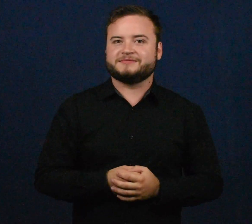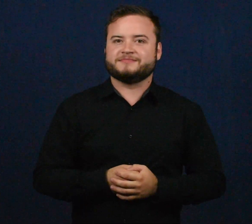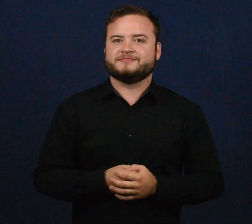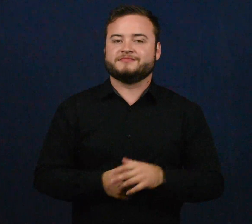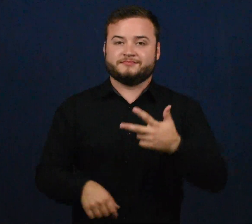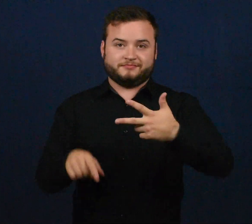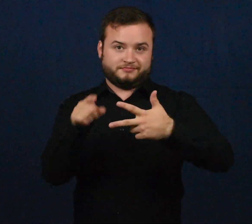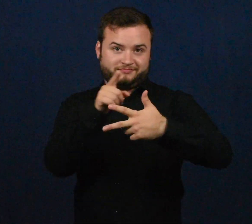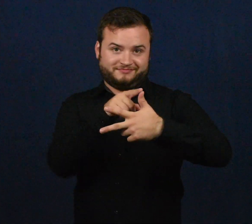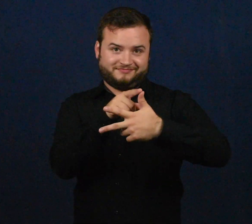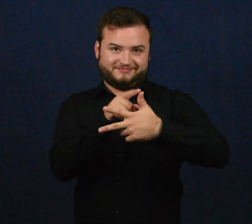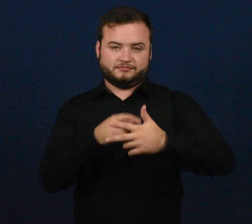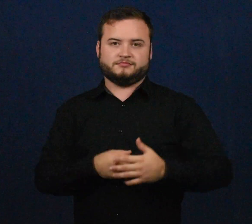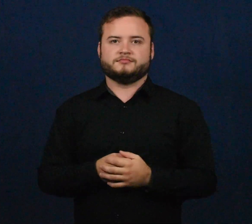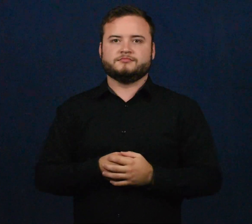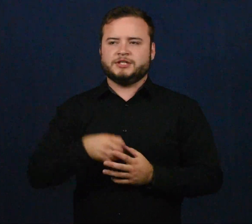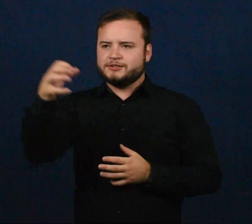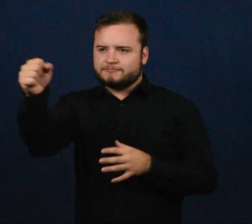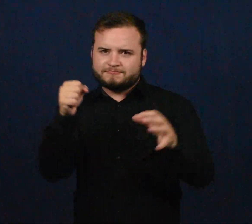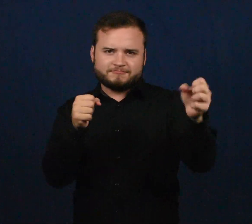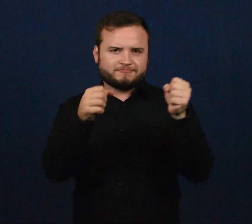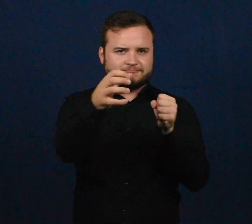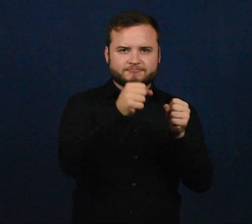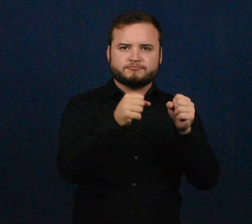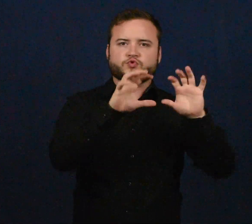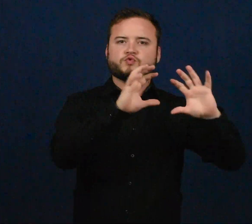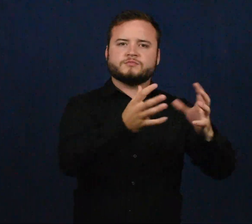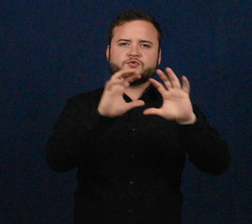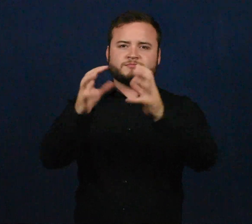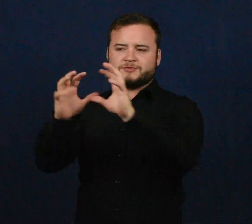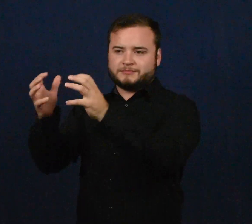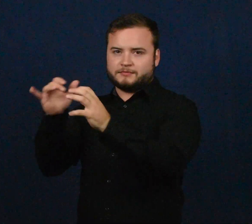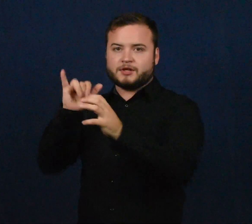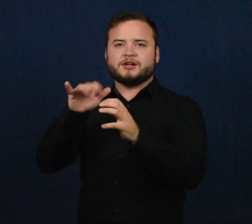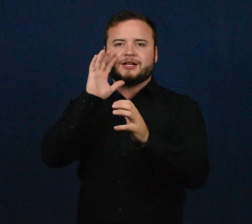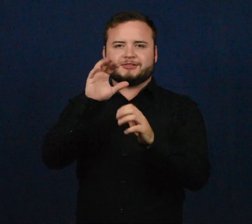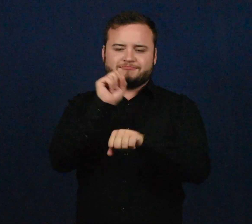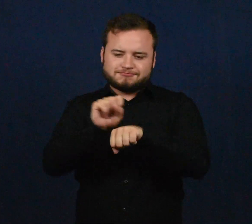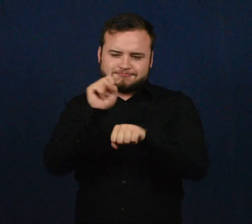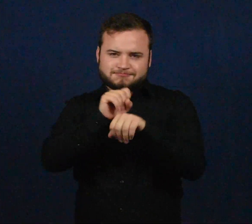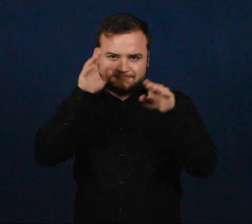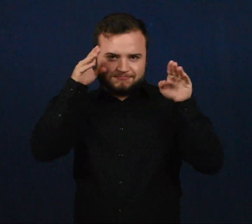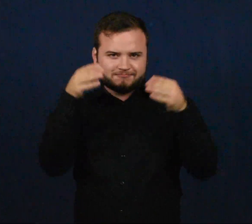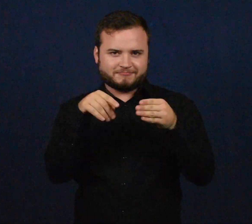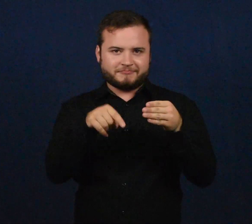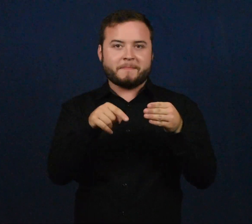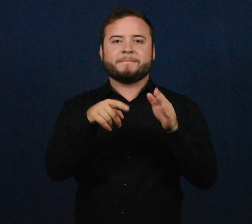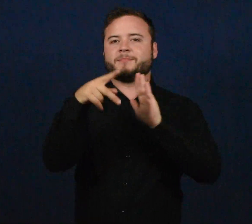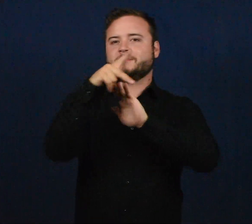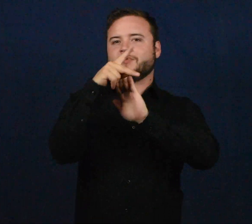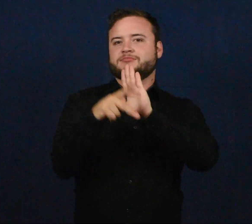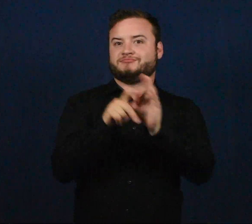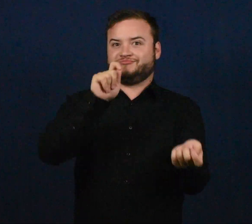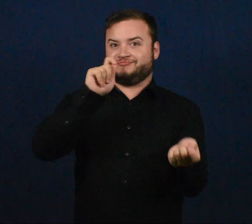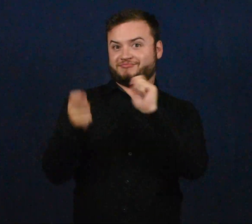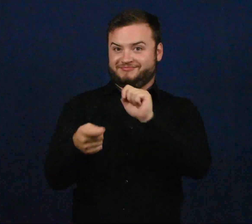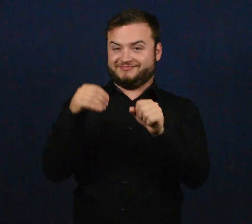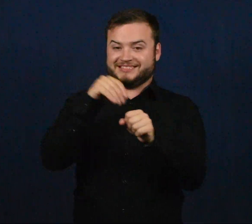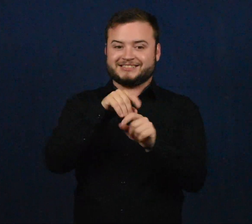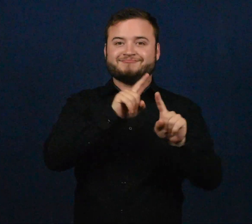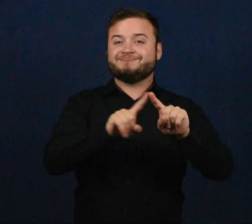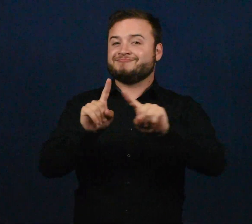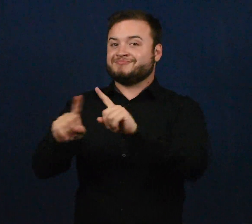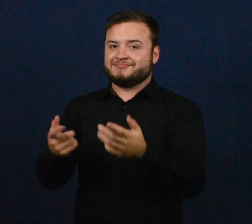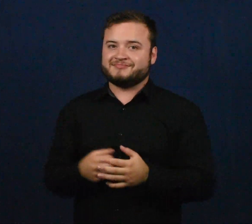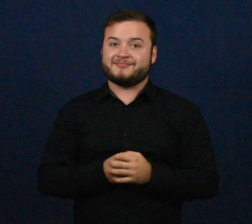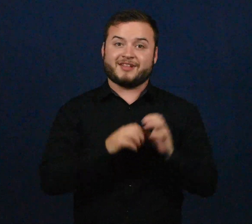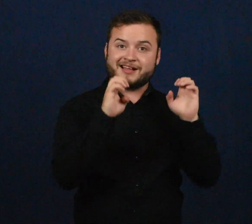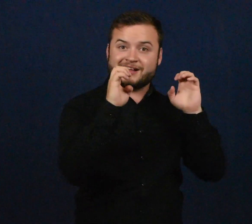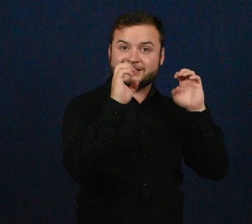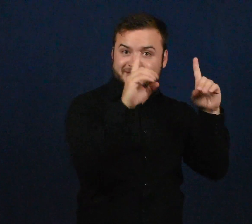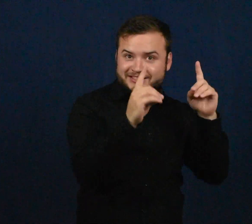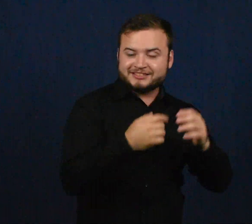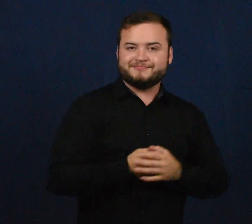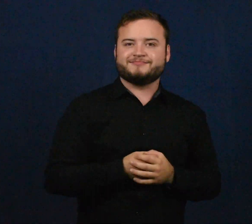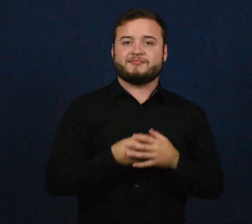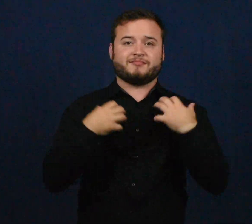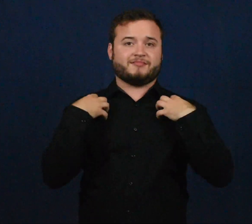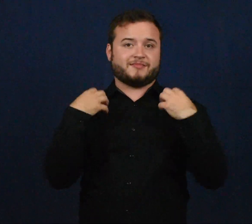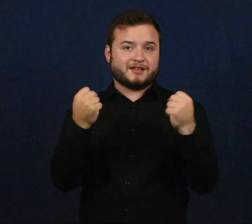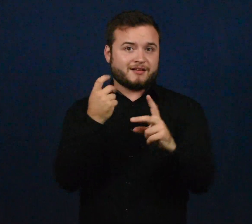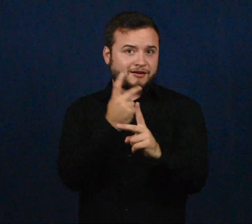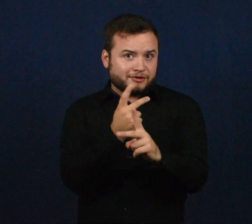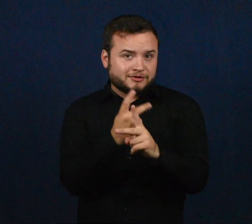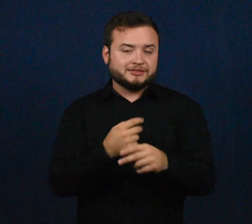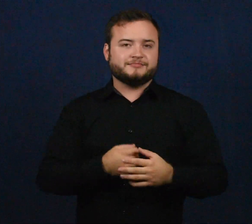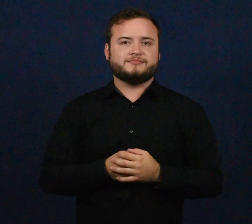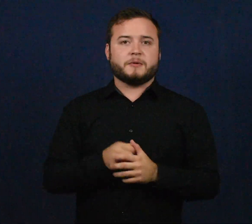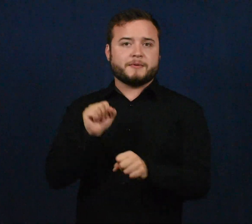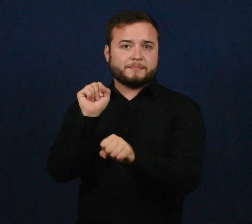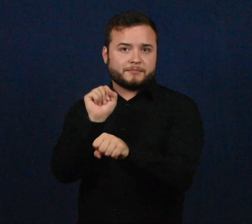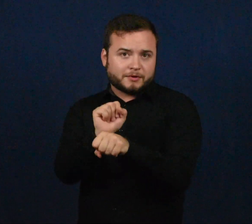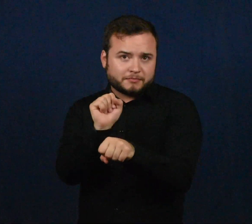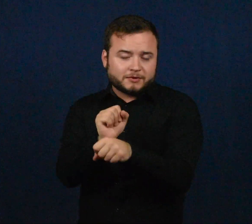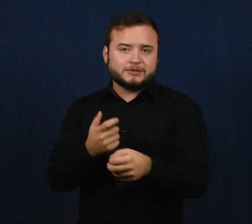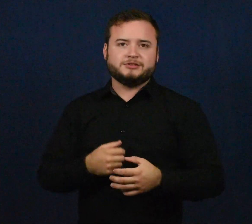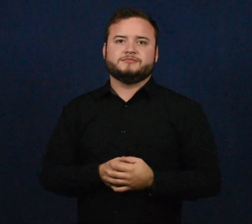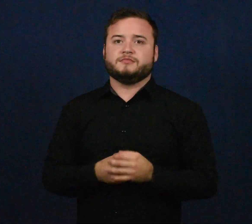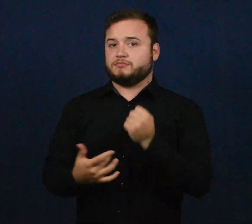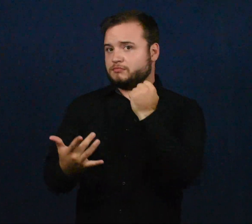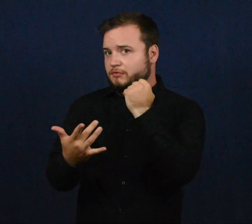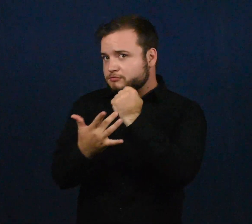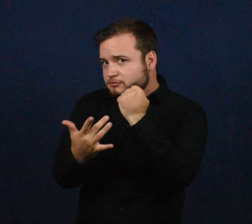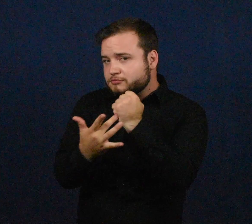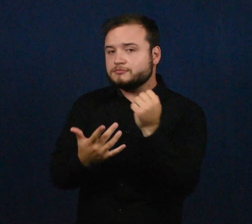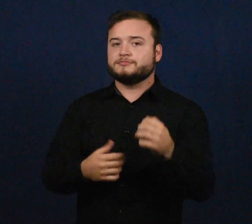To bring together groups to work on policy change in education, health care, employment, technology,